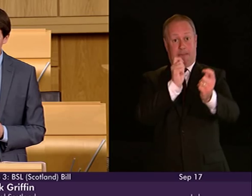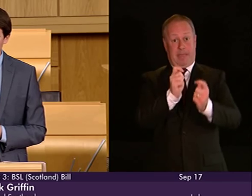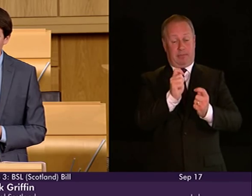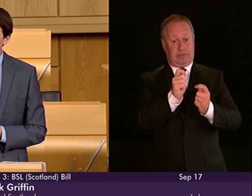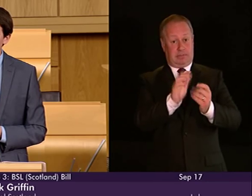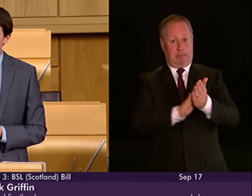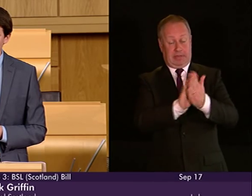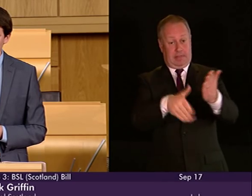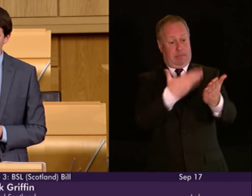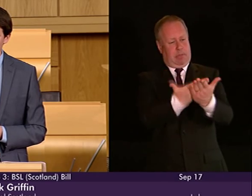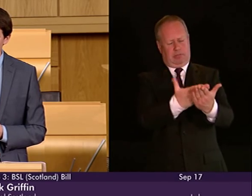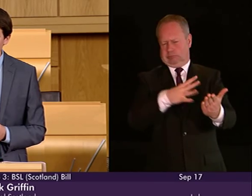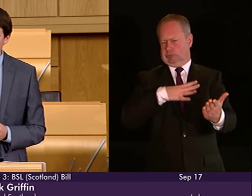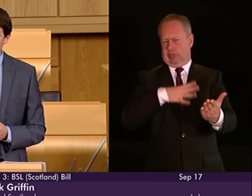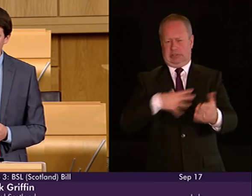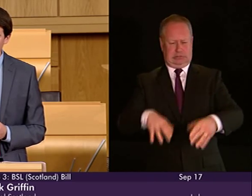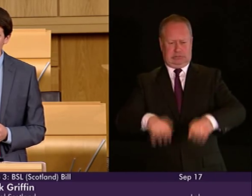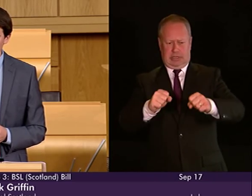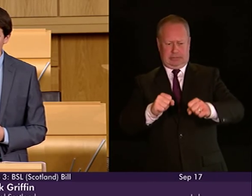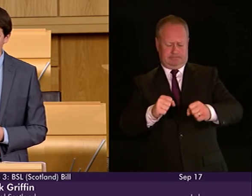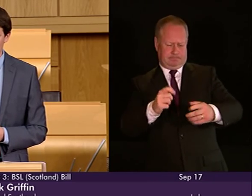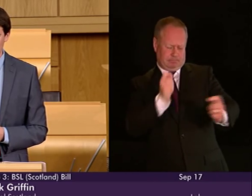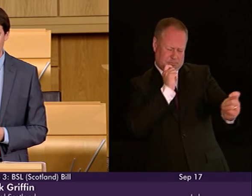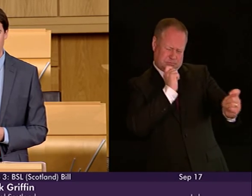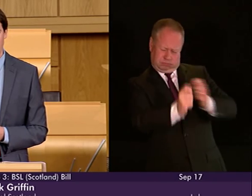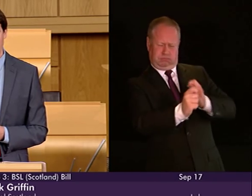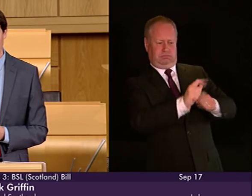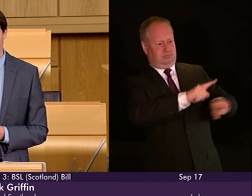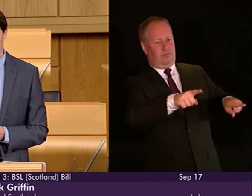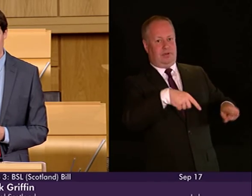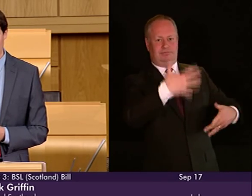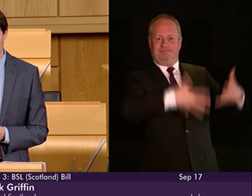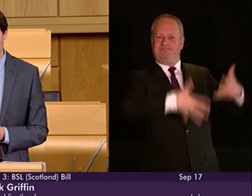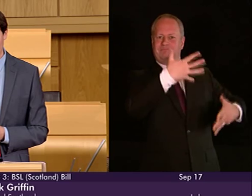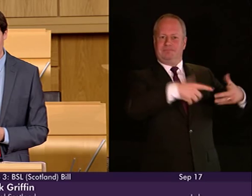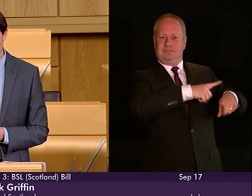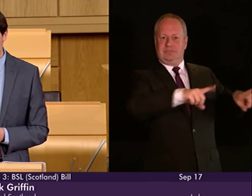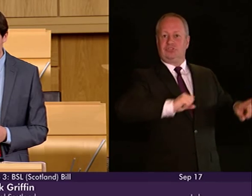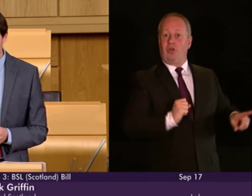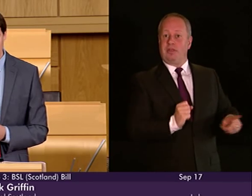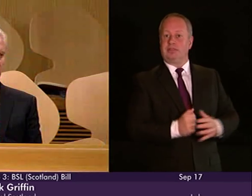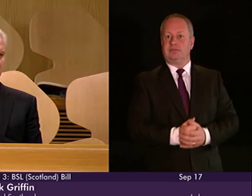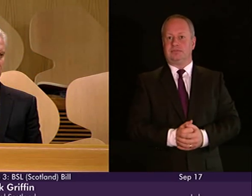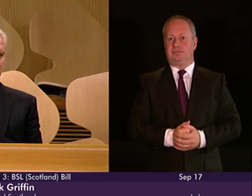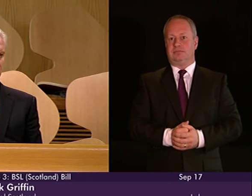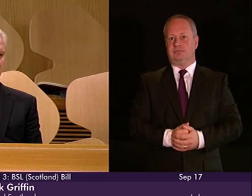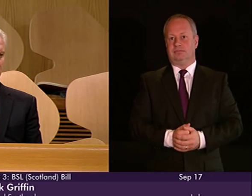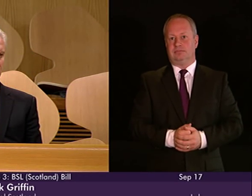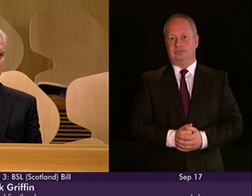good shape to start delivering real and tangible change for BSL users in Scotland. I am delighted